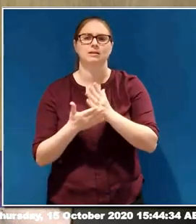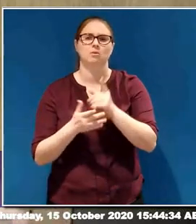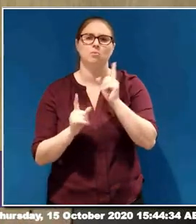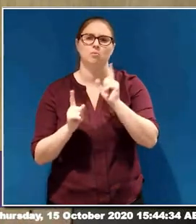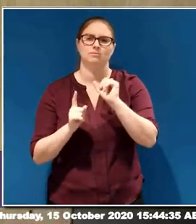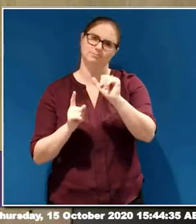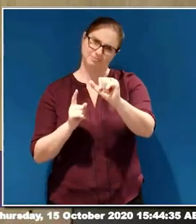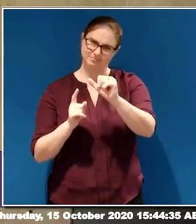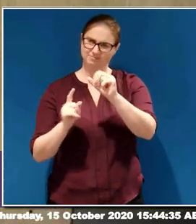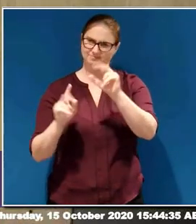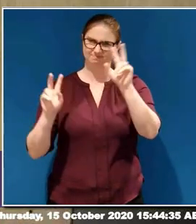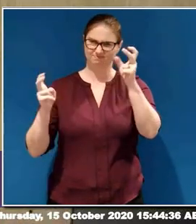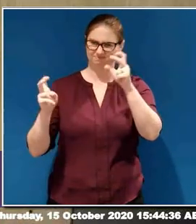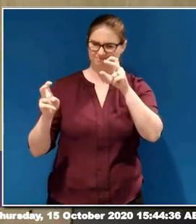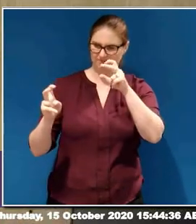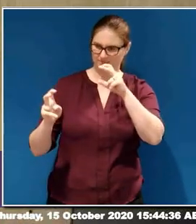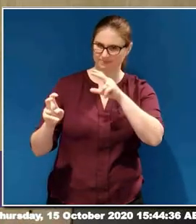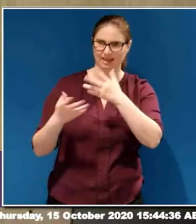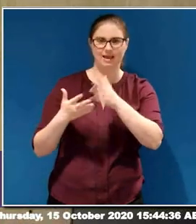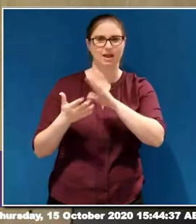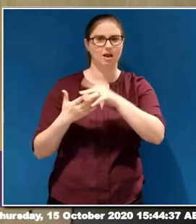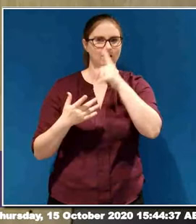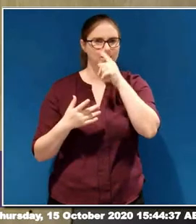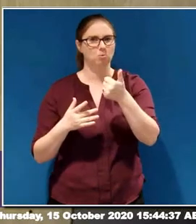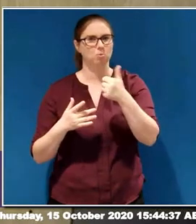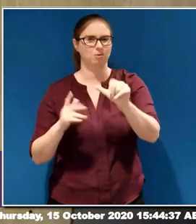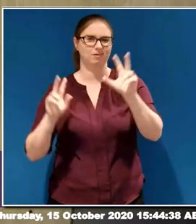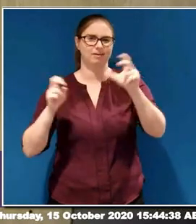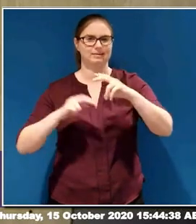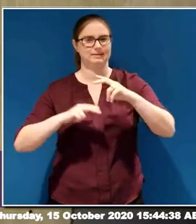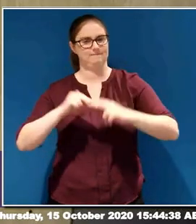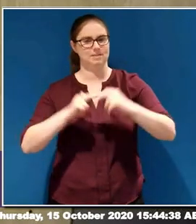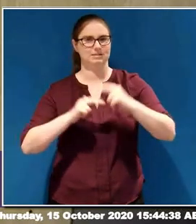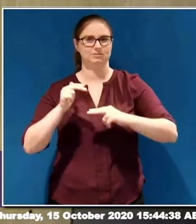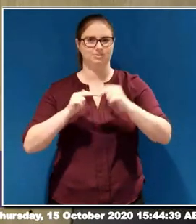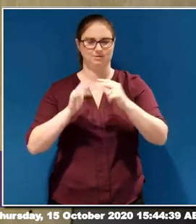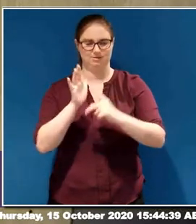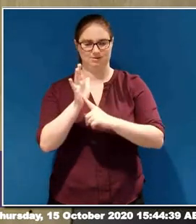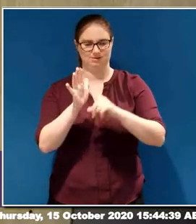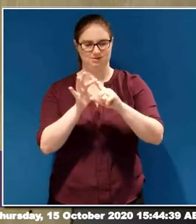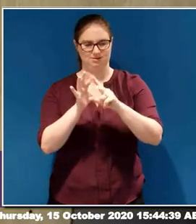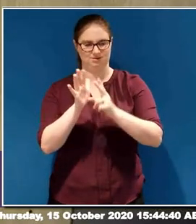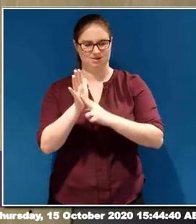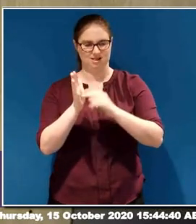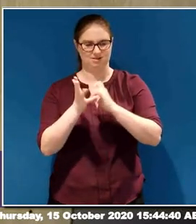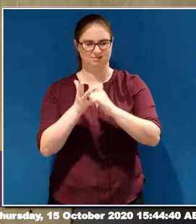So, applying a developmental lens is basically thinking about what